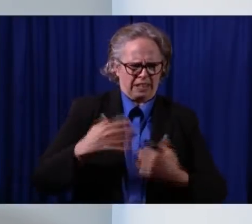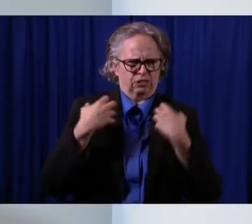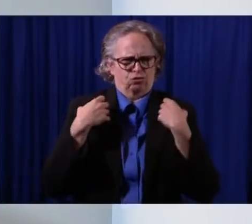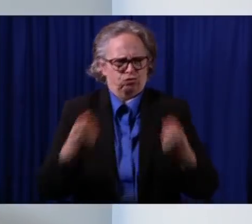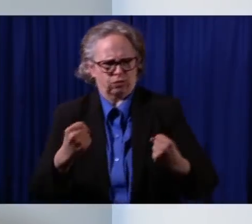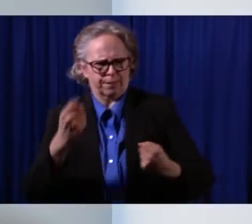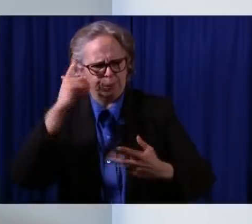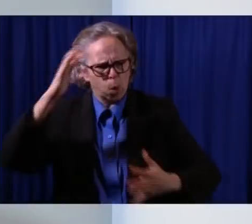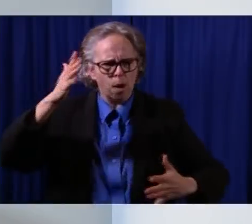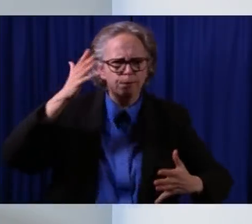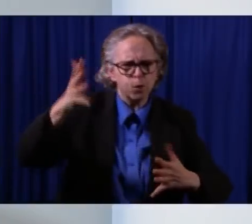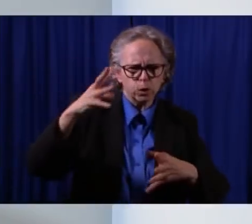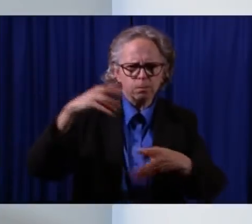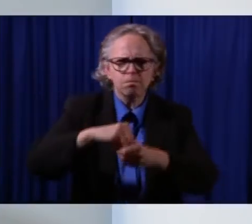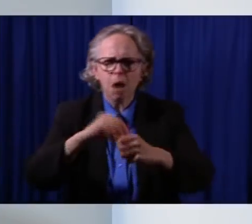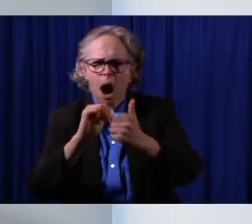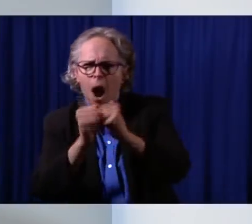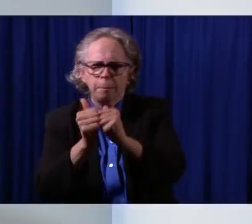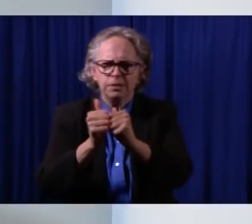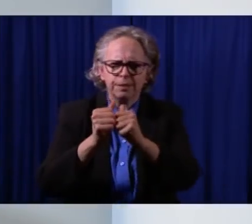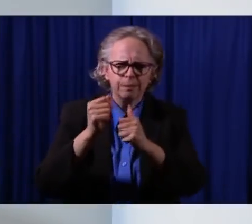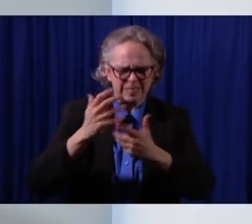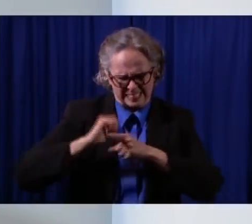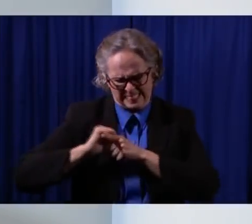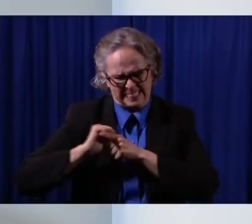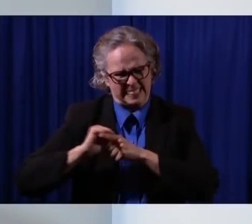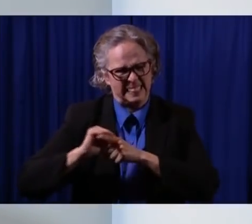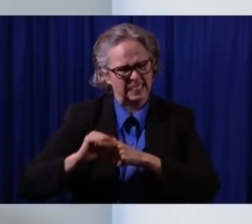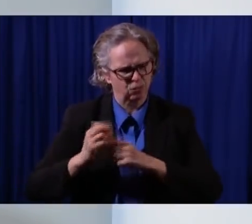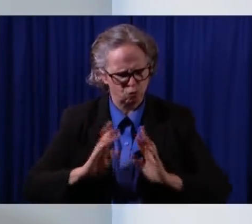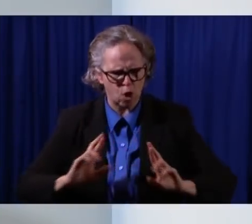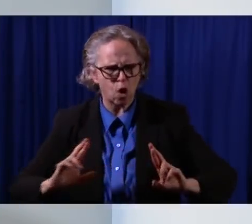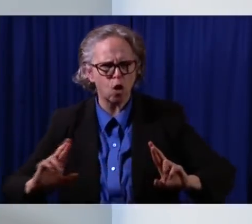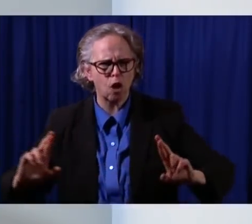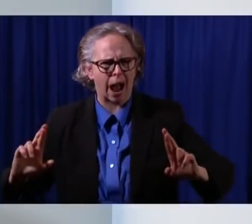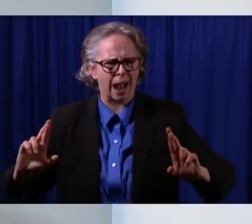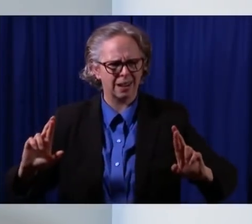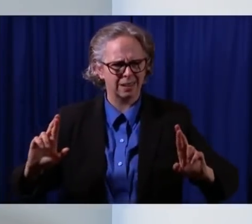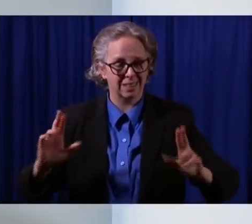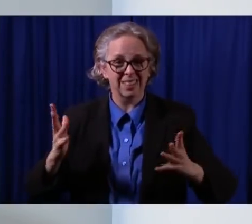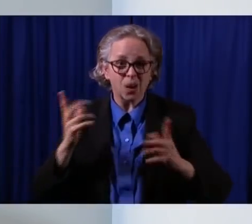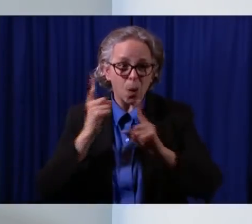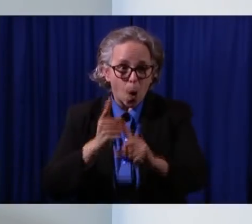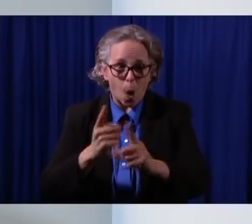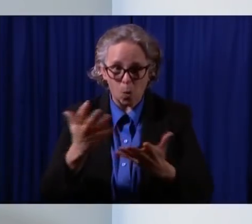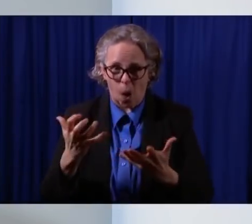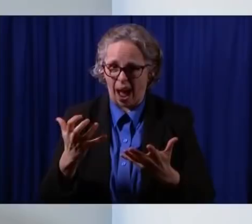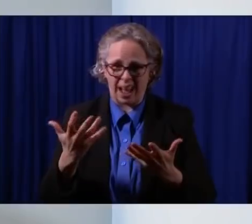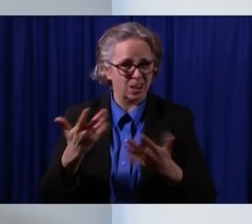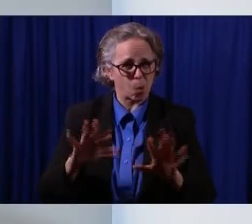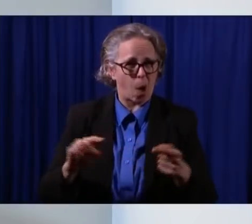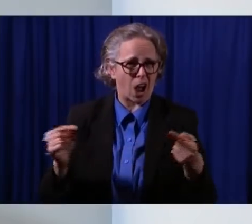PARTICULARLY YOUNG PEOPLE WHO NEED TO PHYSICALLY DEVELOP THE STRENGTH AND AGILITY SKILL THEY NEED FOR FUTURE COMPETITION,